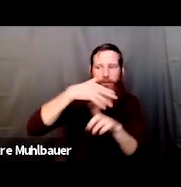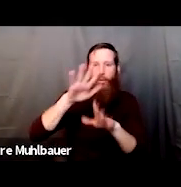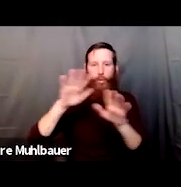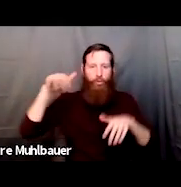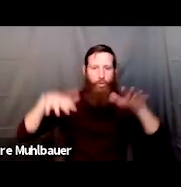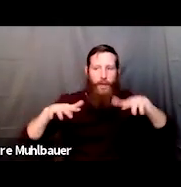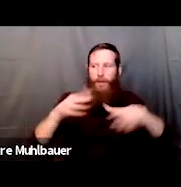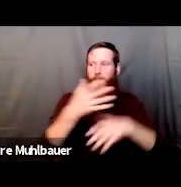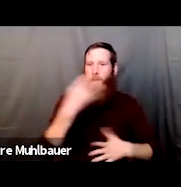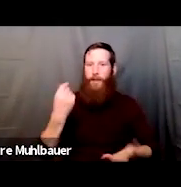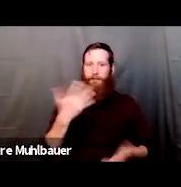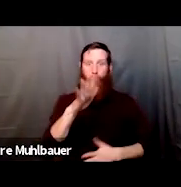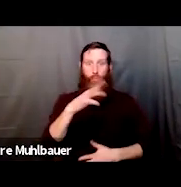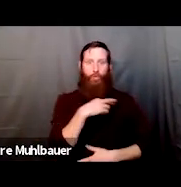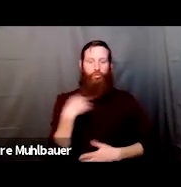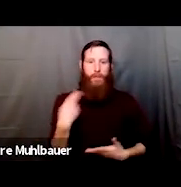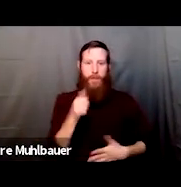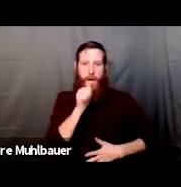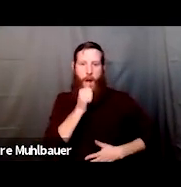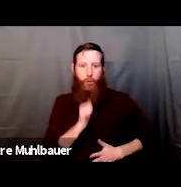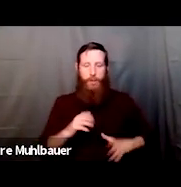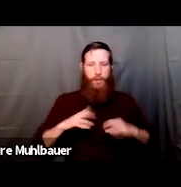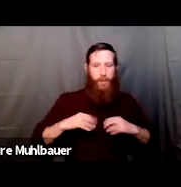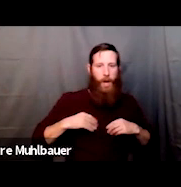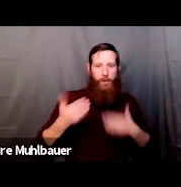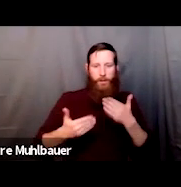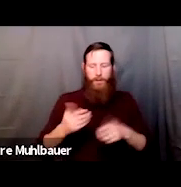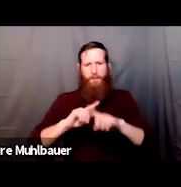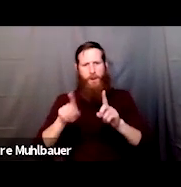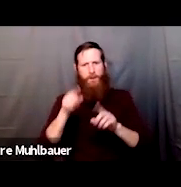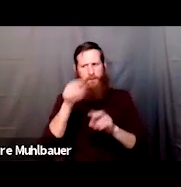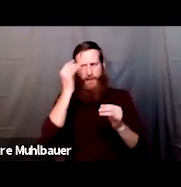and your own risk tolerance, and the risk for the day. Thinking about those things and recognizing that there is a balance there